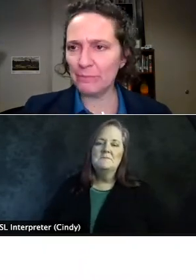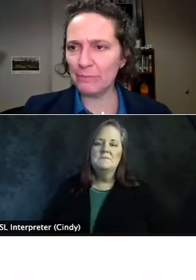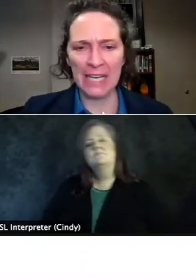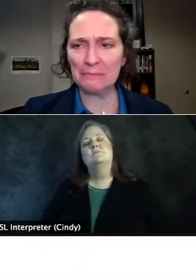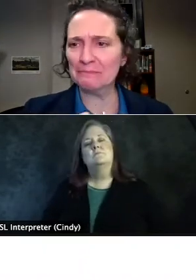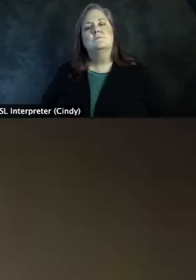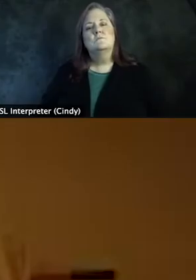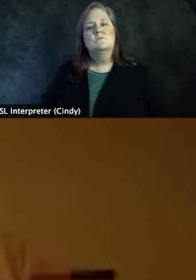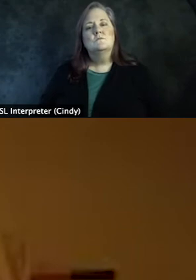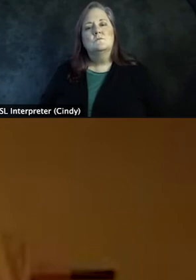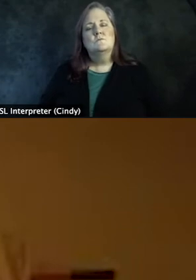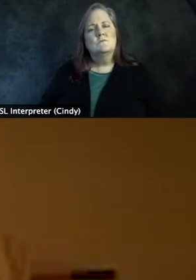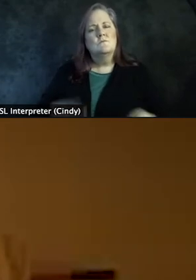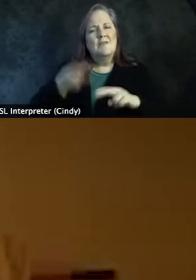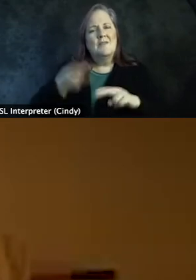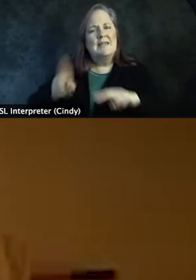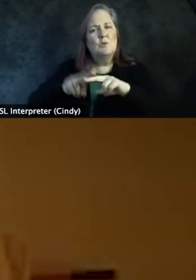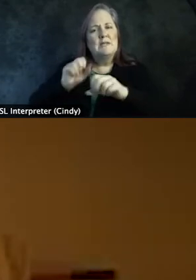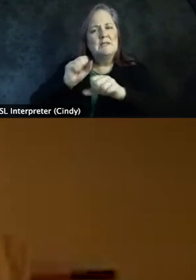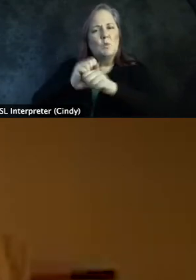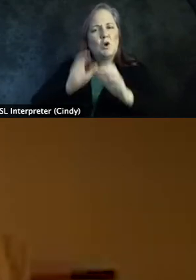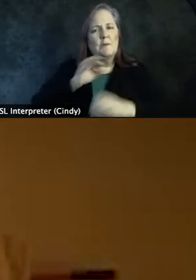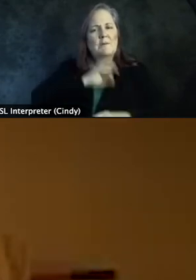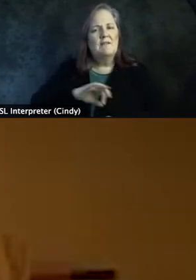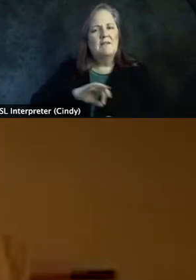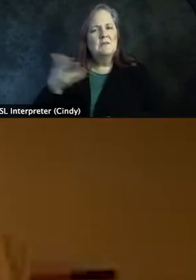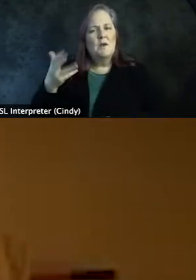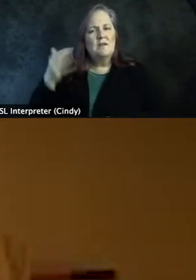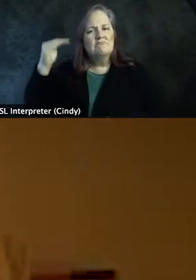Thank you. Thank you, Professor Nalder.